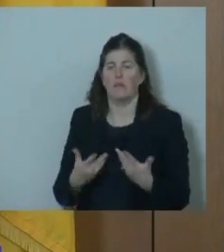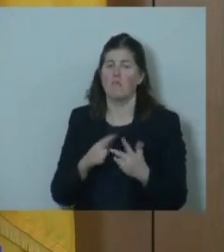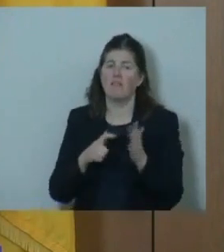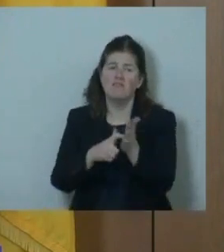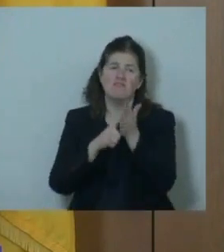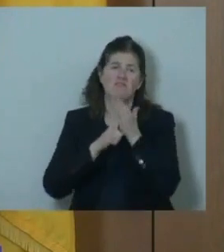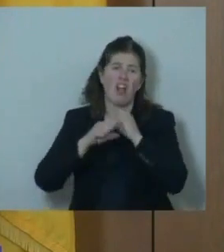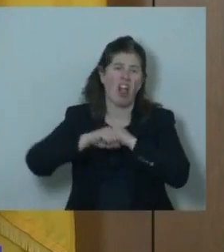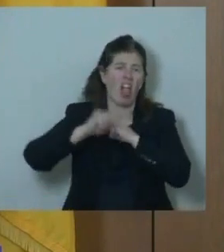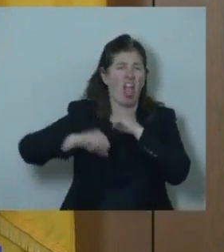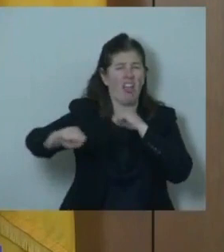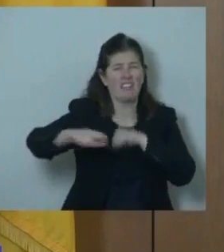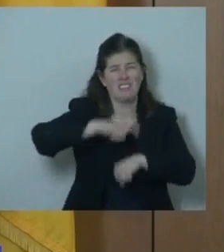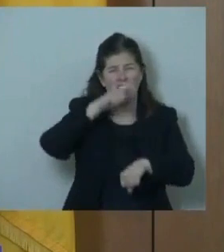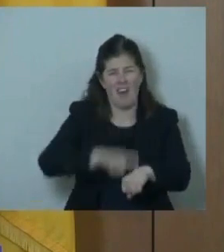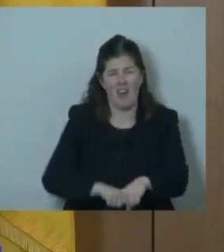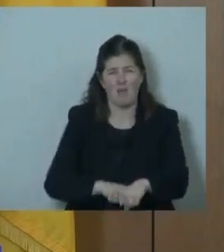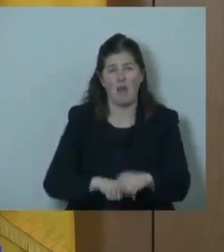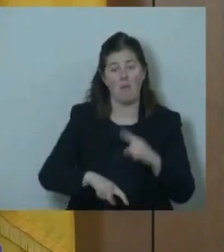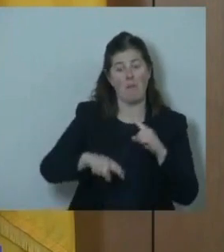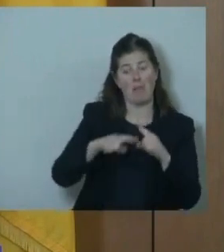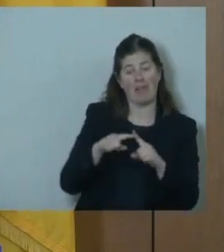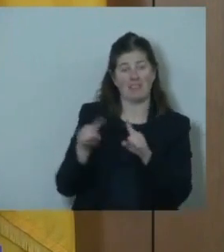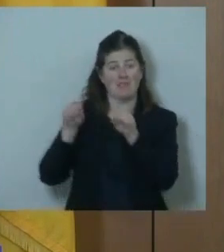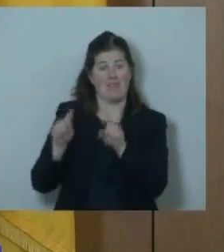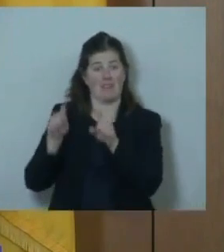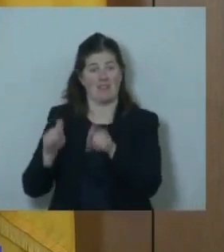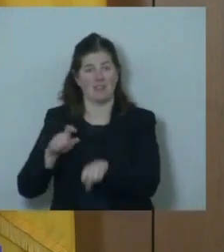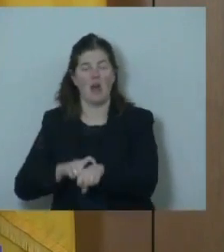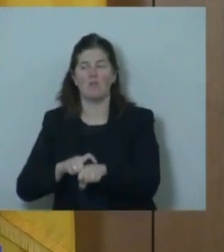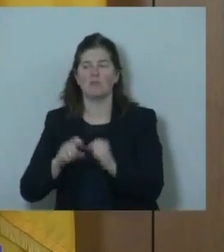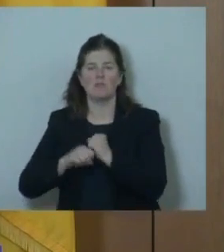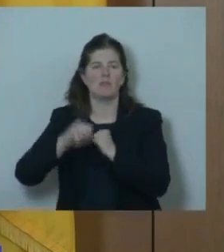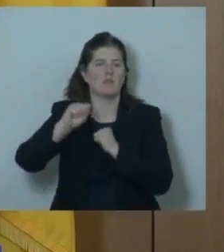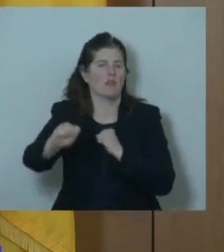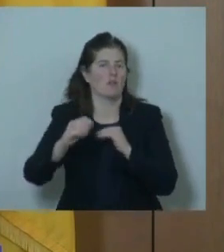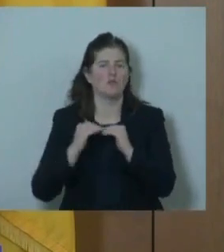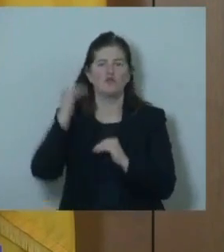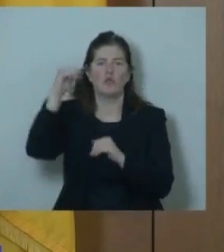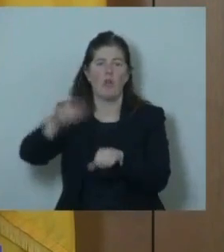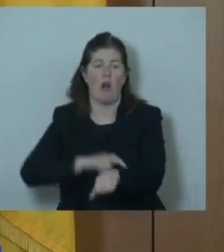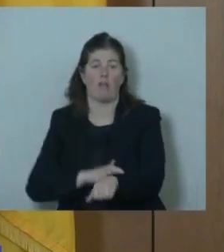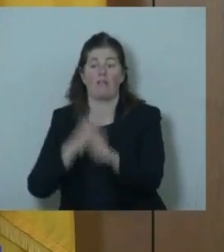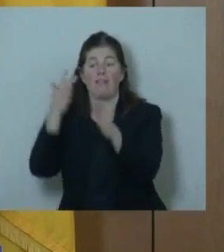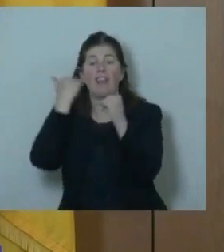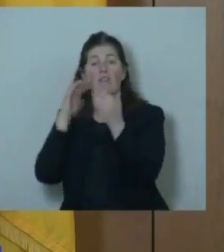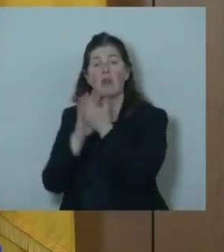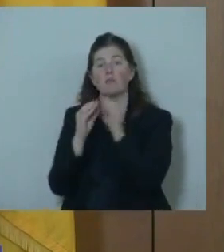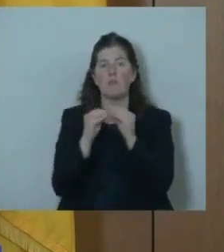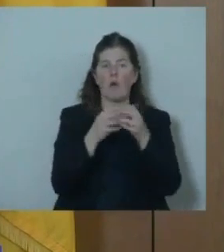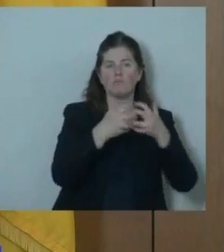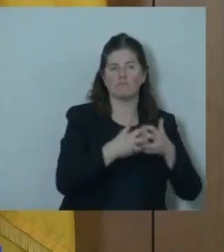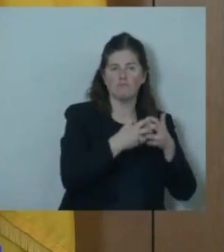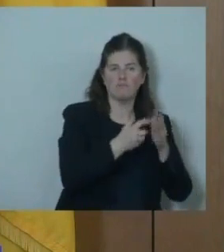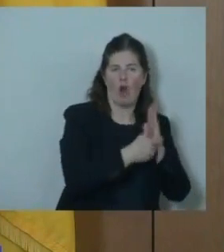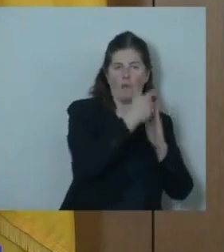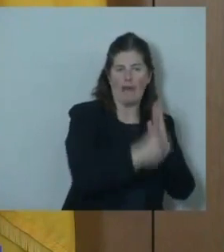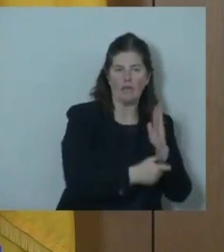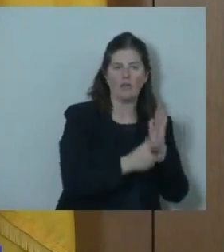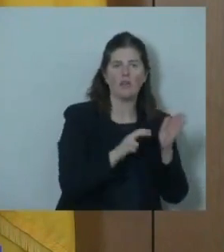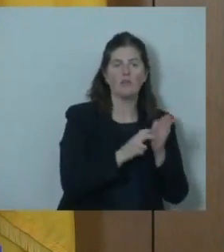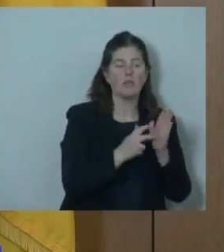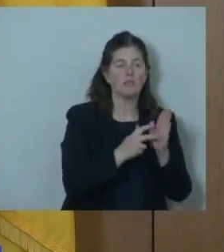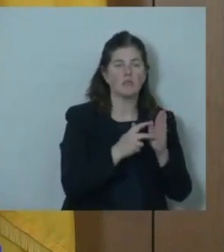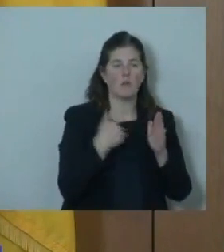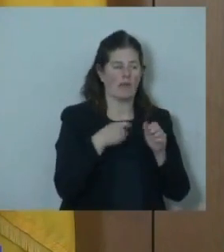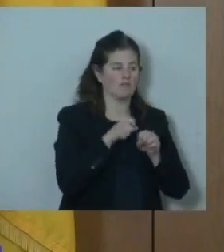I HAVE TO SAY NEW MEXICANS HAVE BEEN REALLY PRODUCTIVE AND COMPLIANT, BUT IT TAKES A LONG TIME.